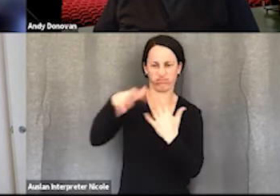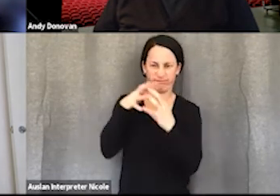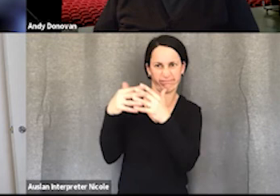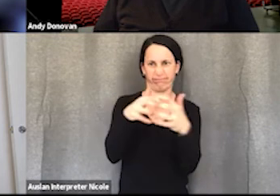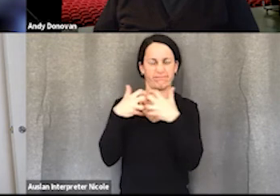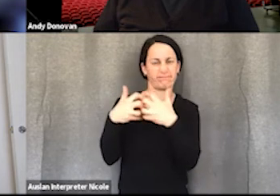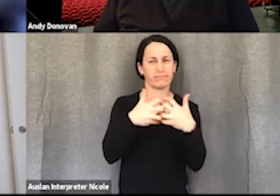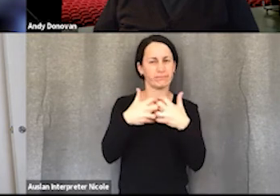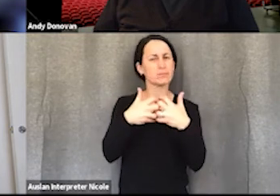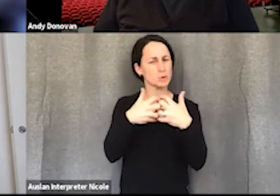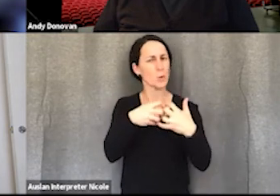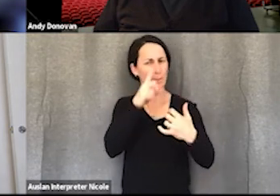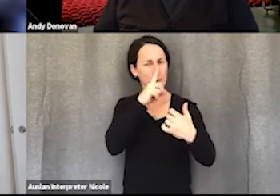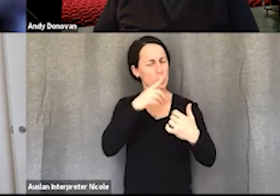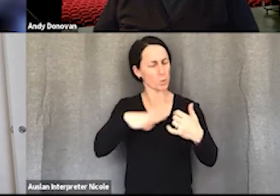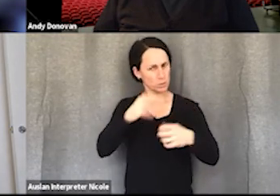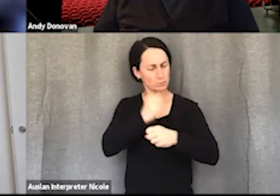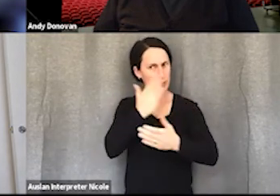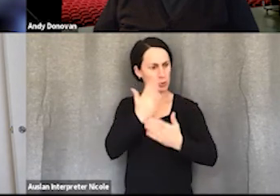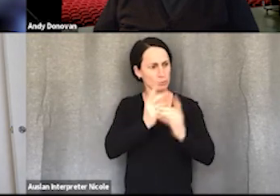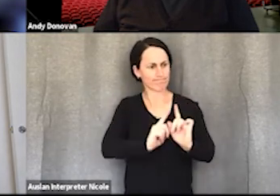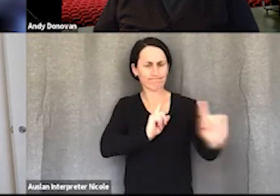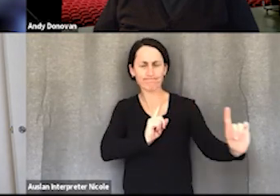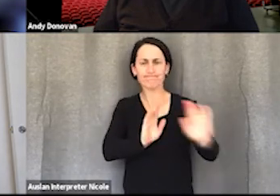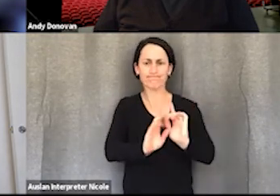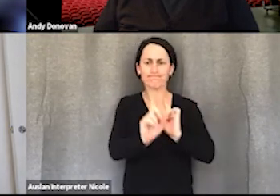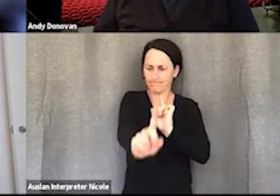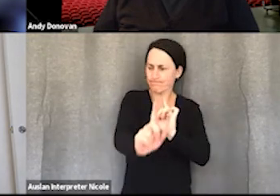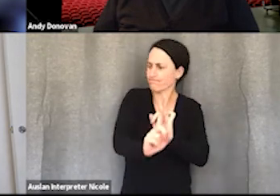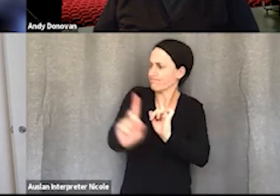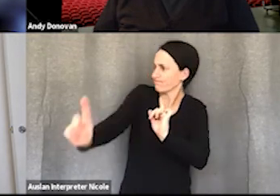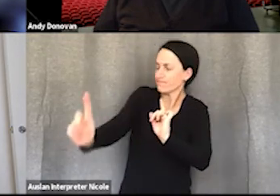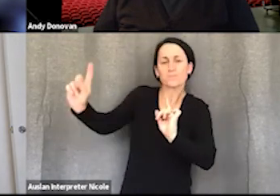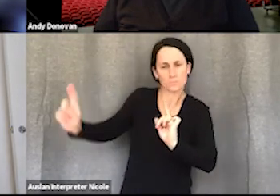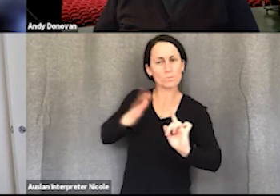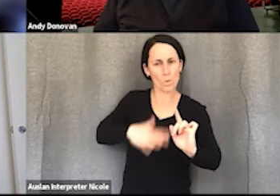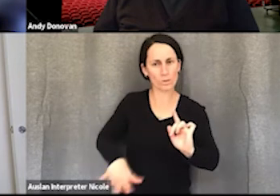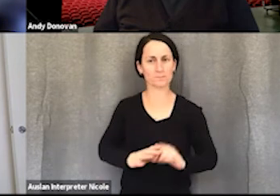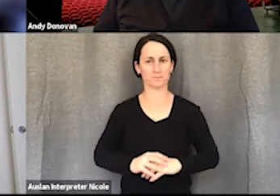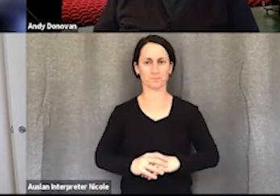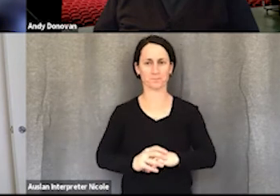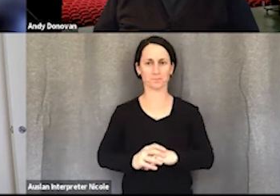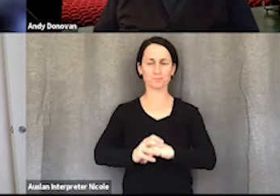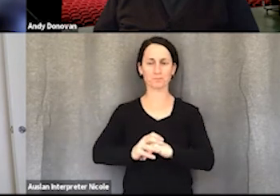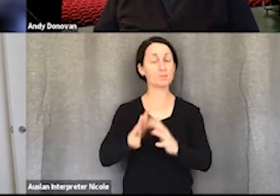that distancing can be practically achieved in our venues, it is really worth doing. Obviously, to make people